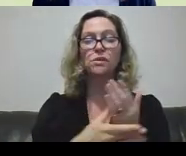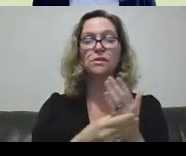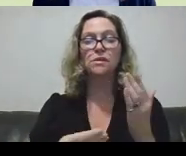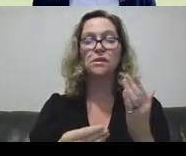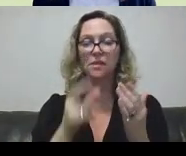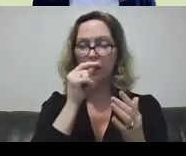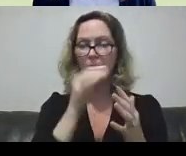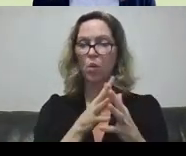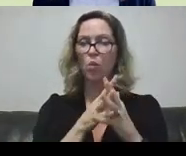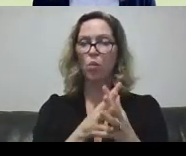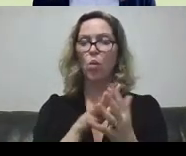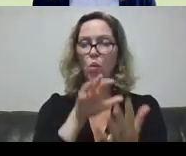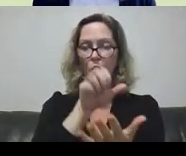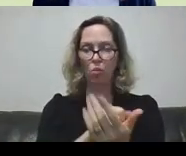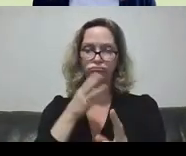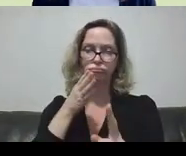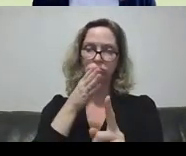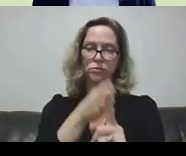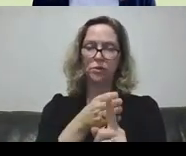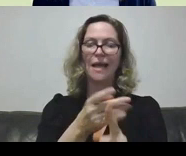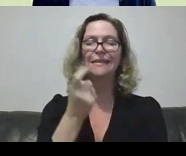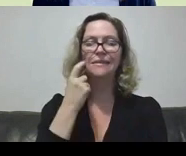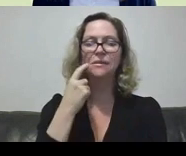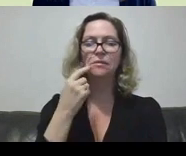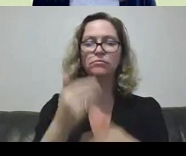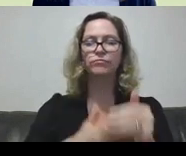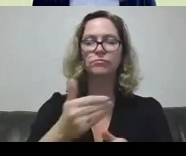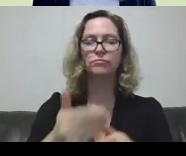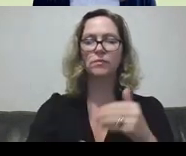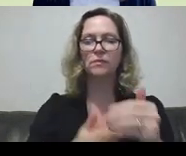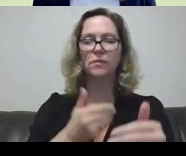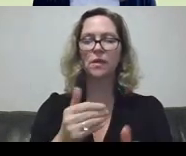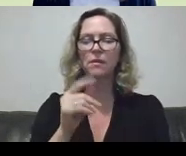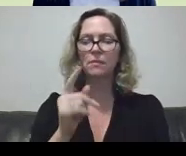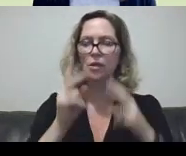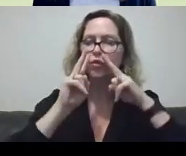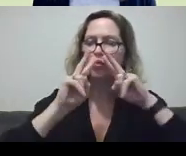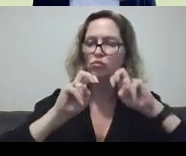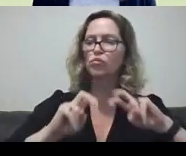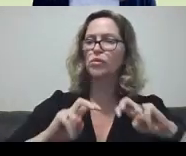sailing but you just need to do your homework so up on screen you can see